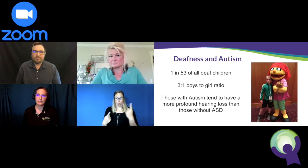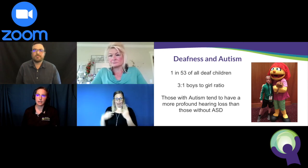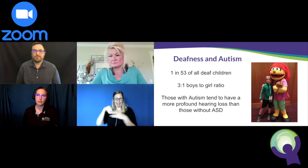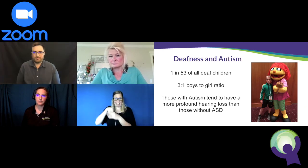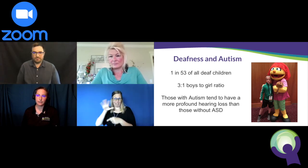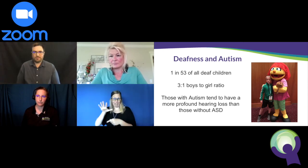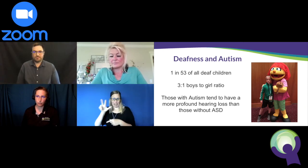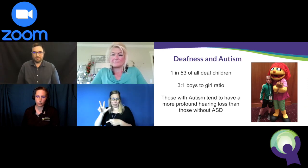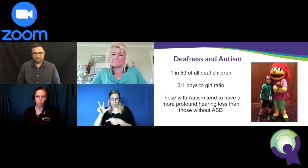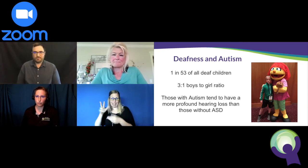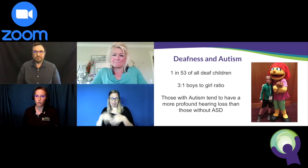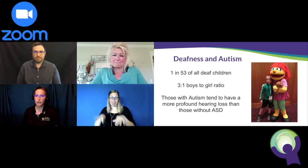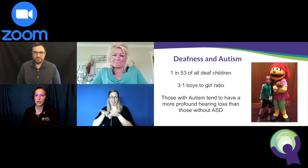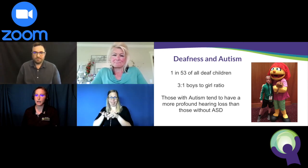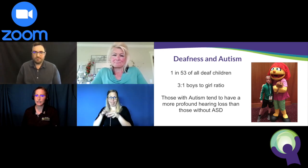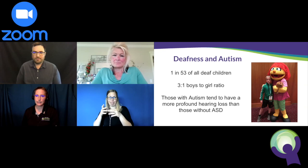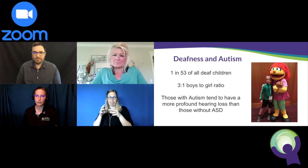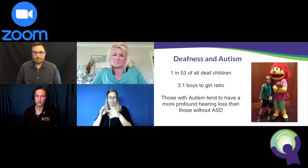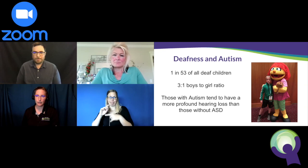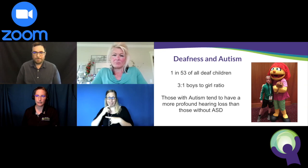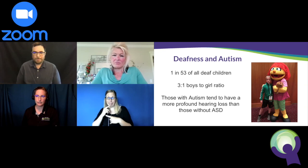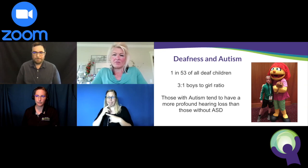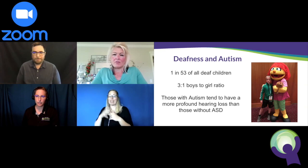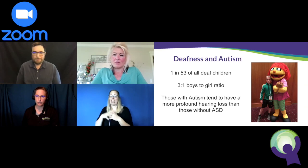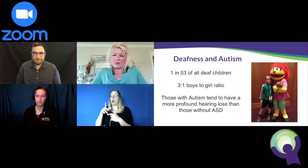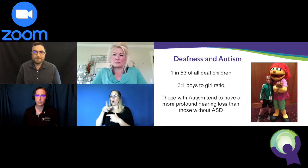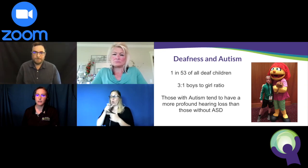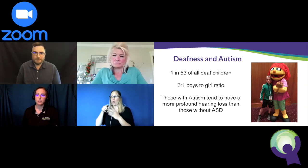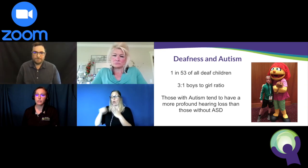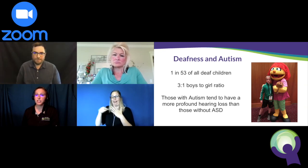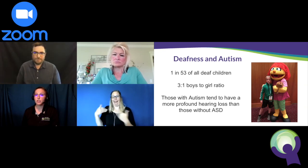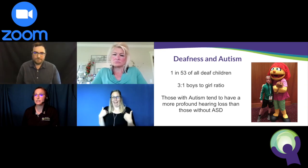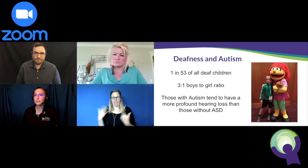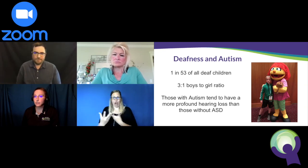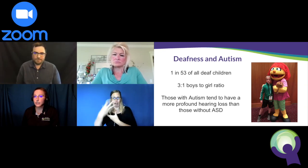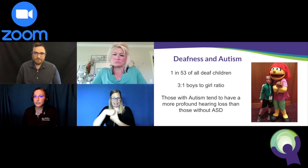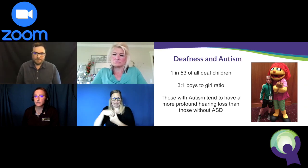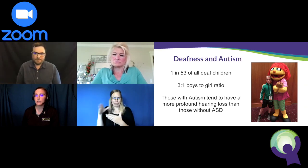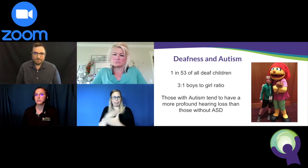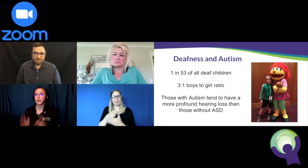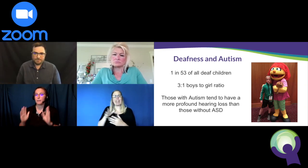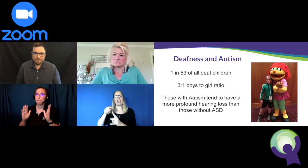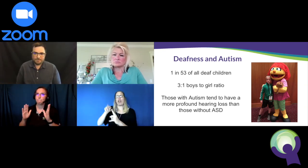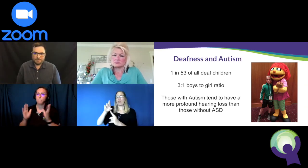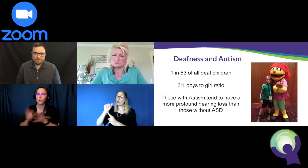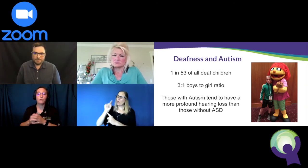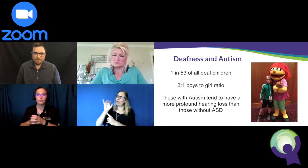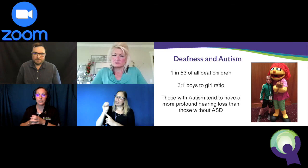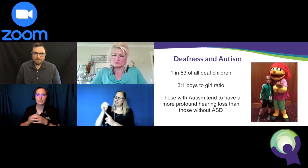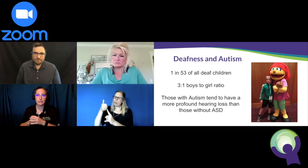of deaf children who are diagnosed on the autism spectrum. The ratio is a little bit more prevalent